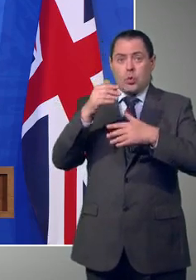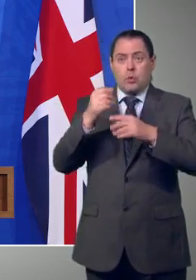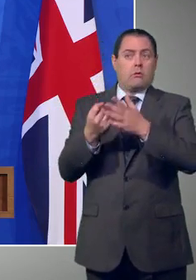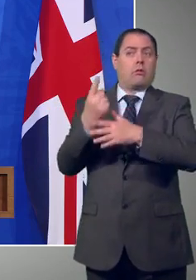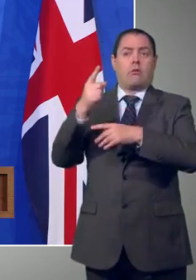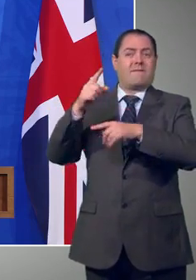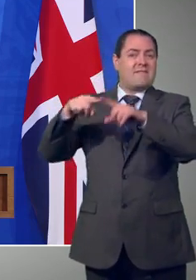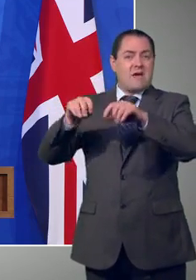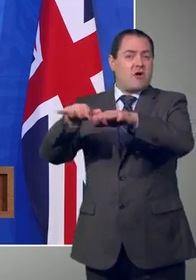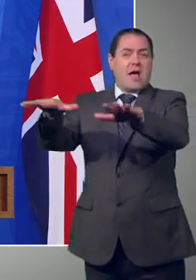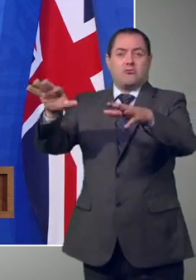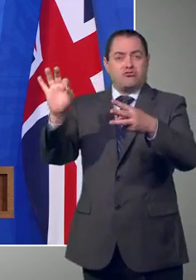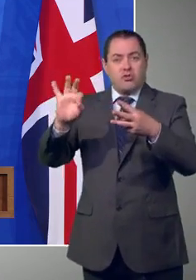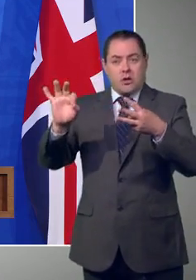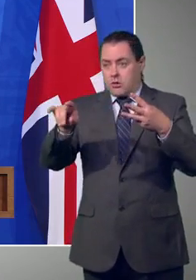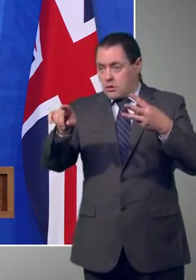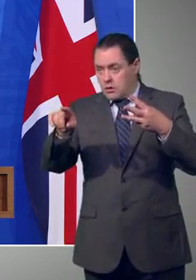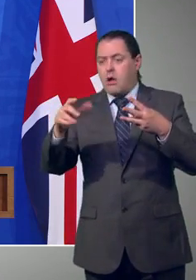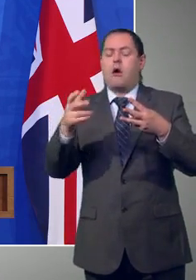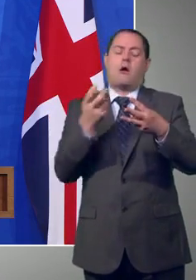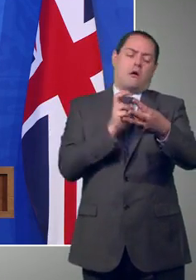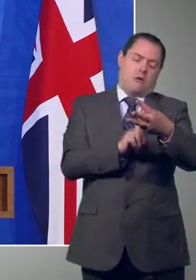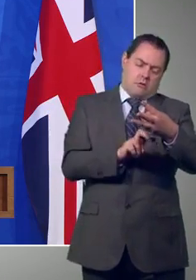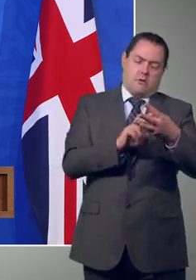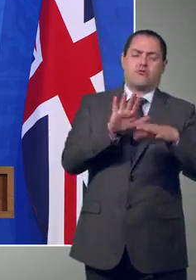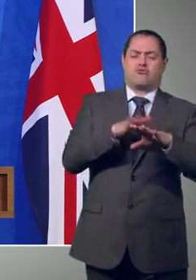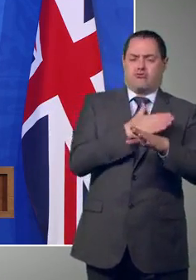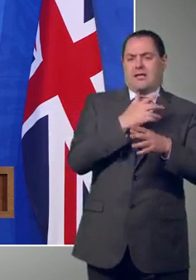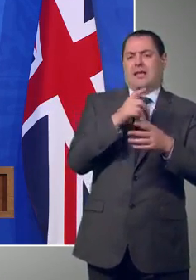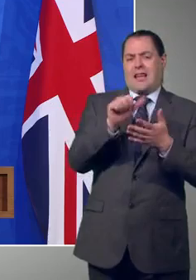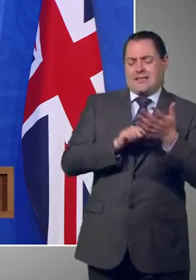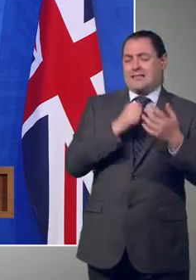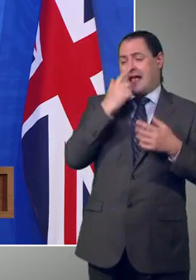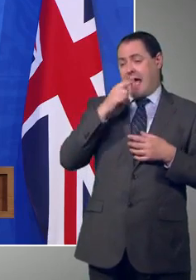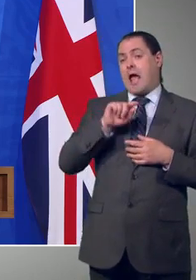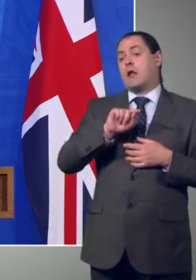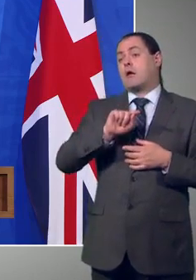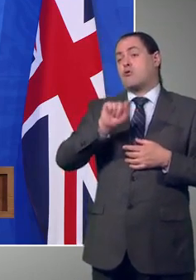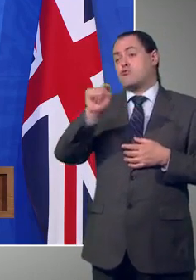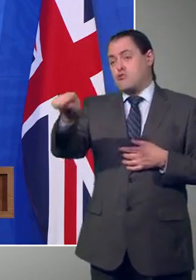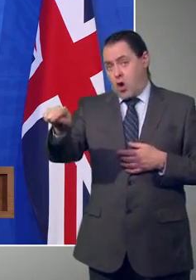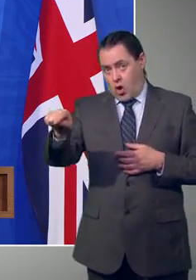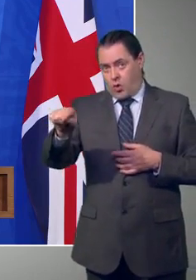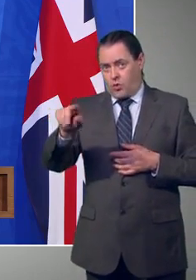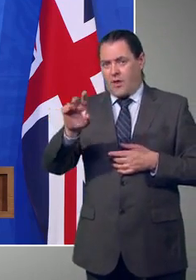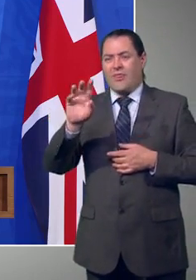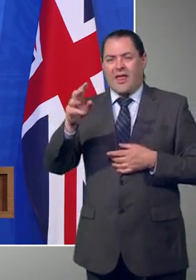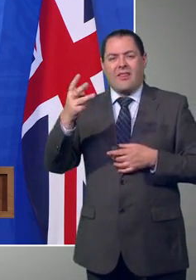have relatively straightforward travel or be it with those tests, which are incredibly